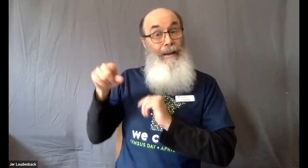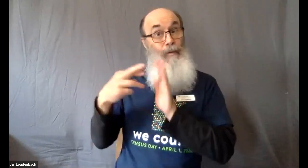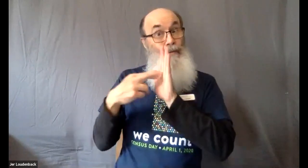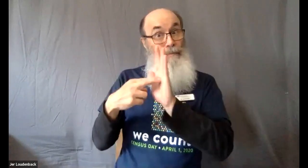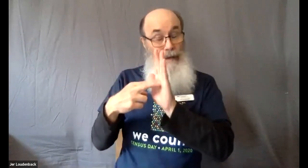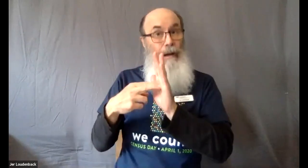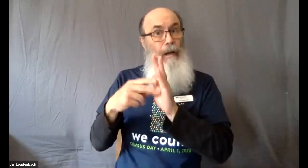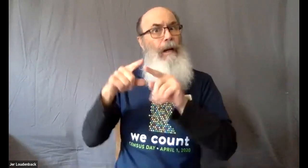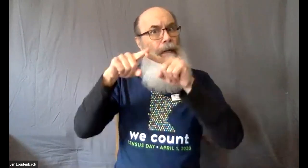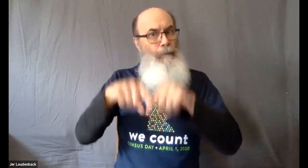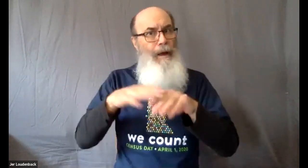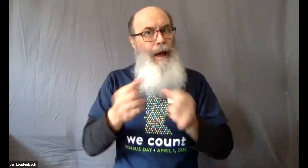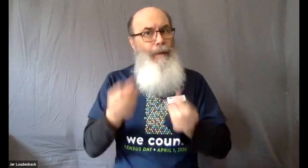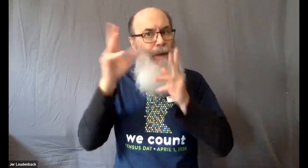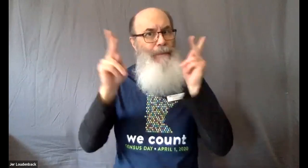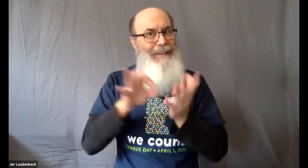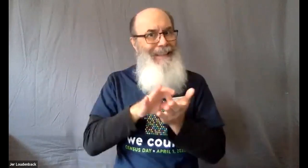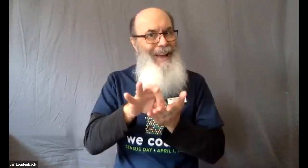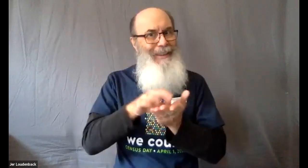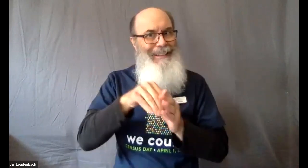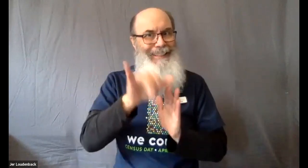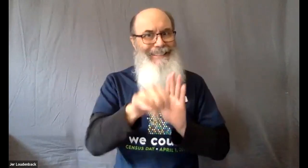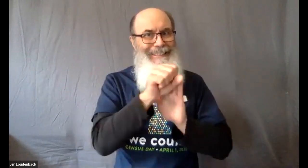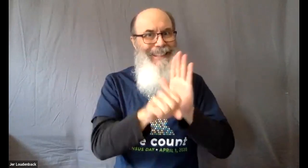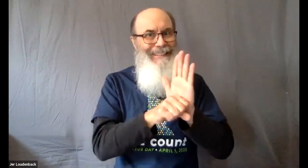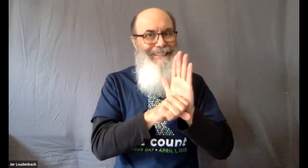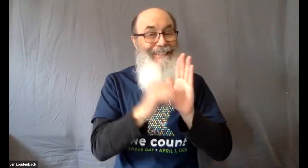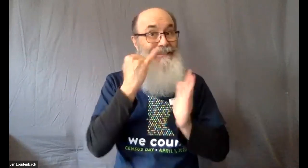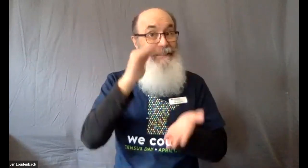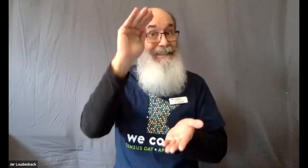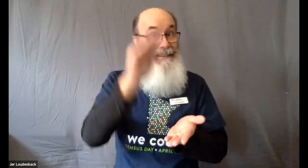this, so Congress has a certain number of people who